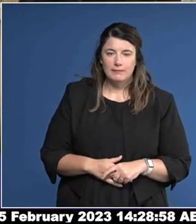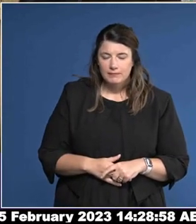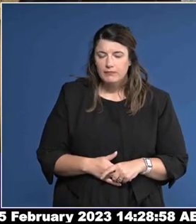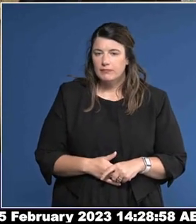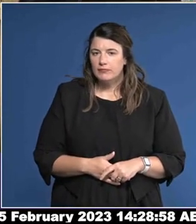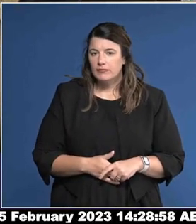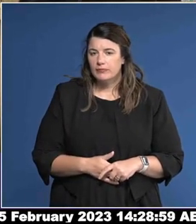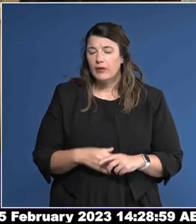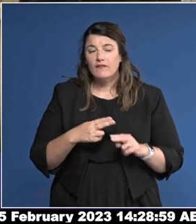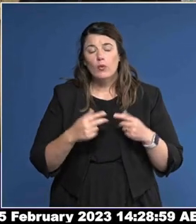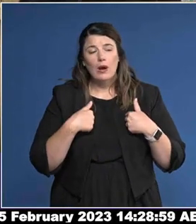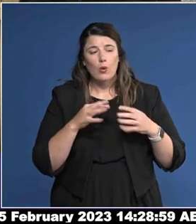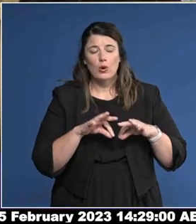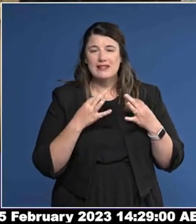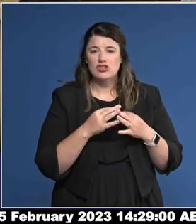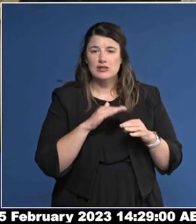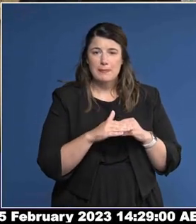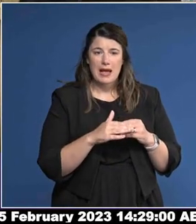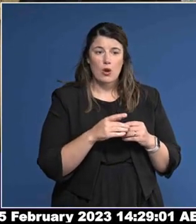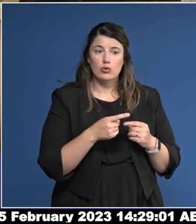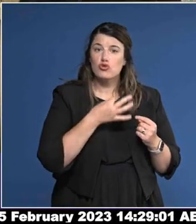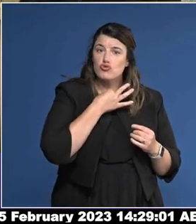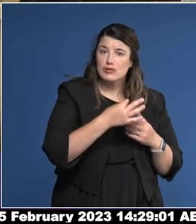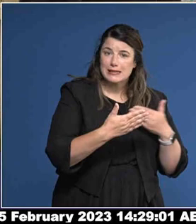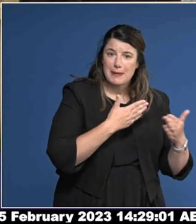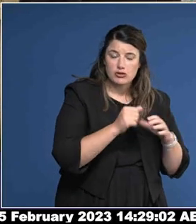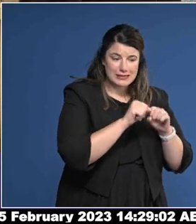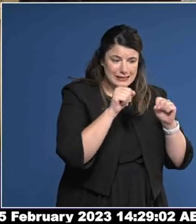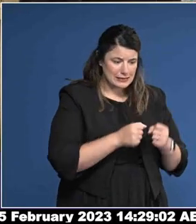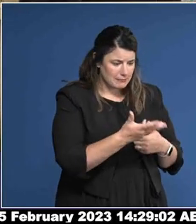And it could be through your risk management system, it could be reflections from staff